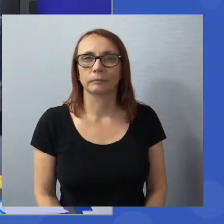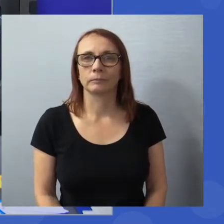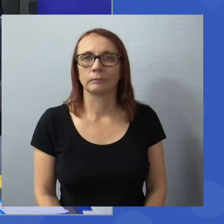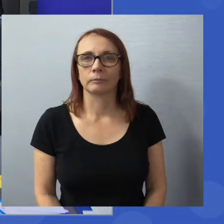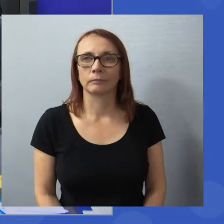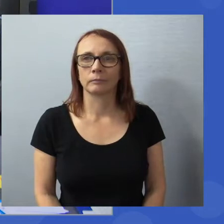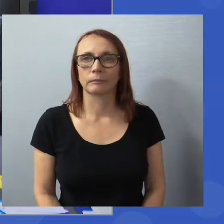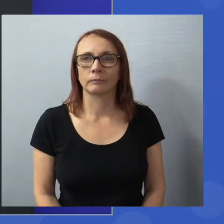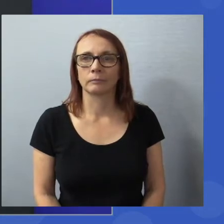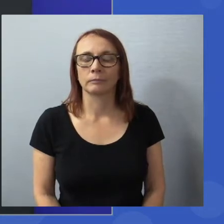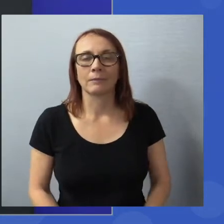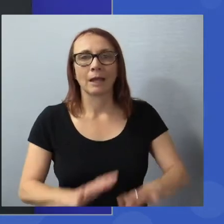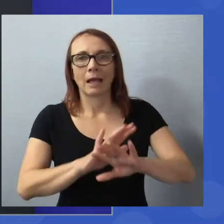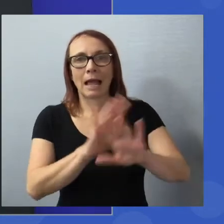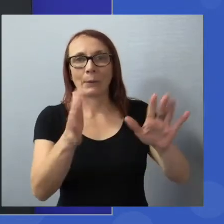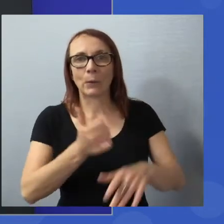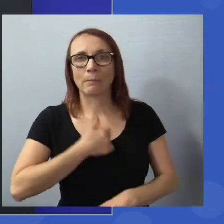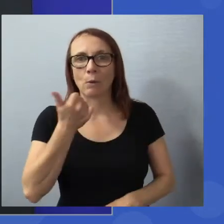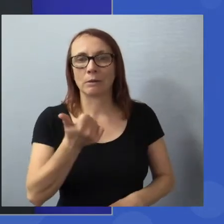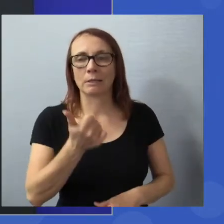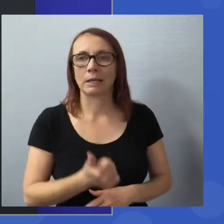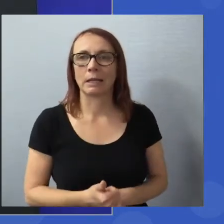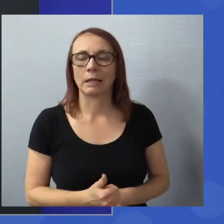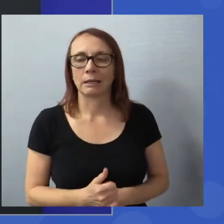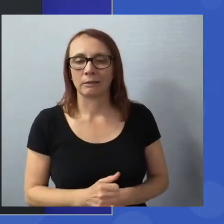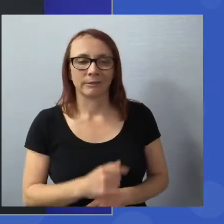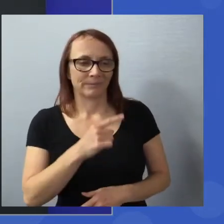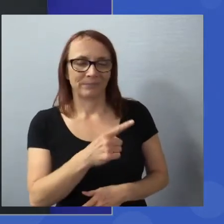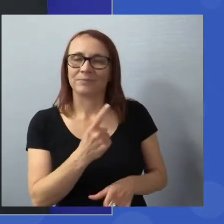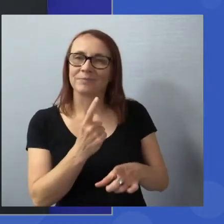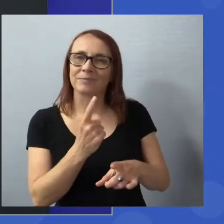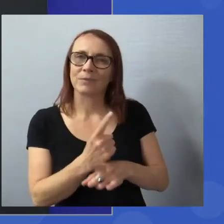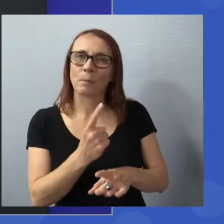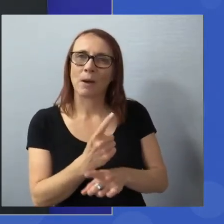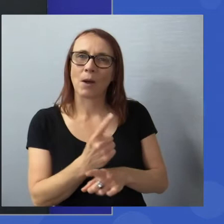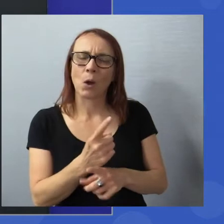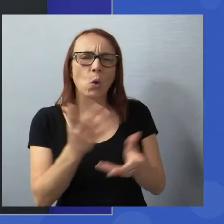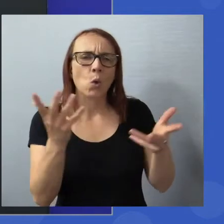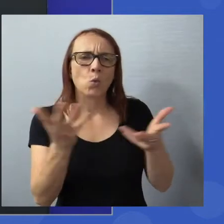good morning all so Chris was talking there about we're paralyzed who has the